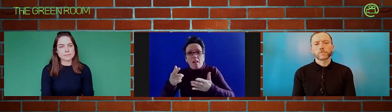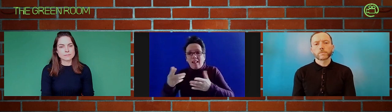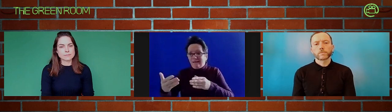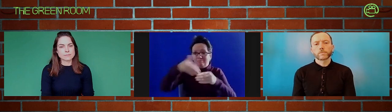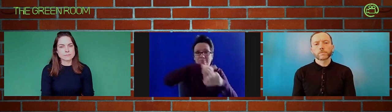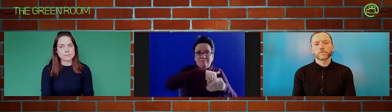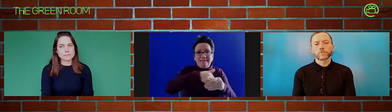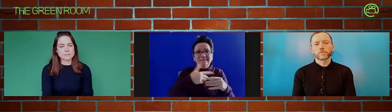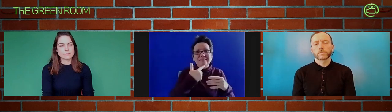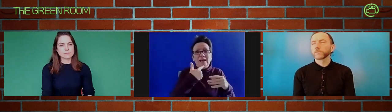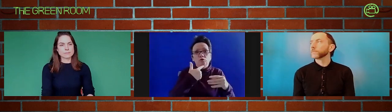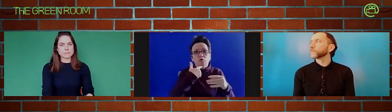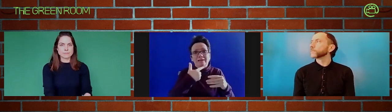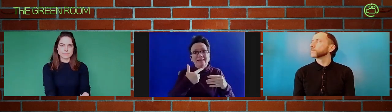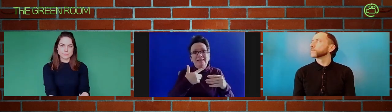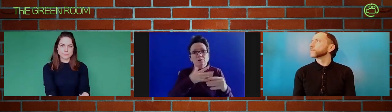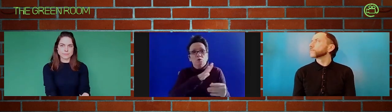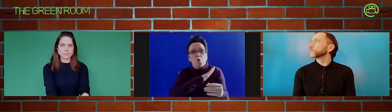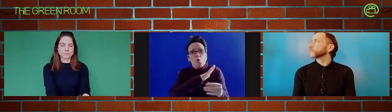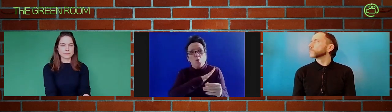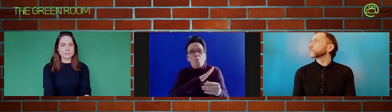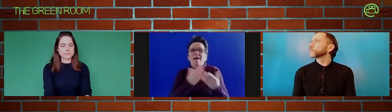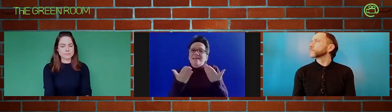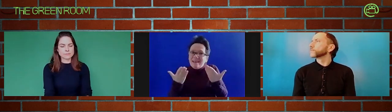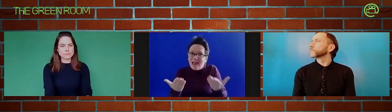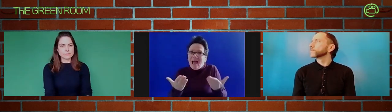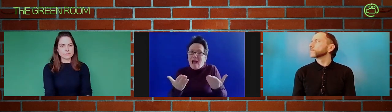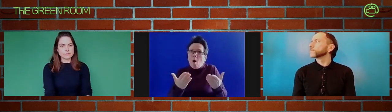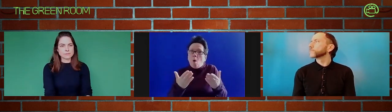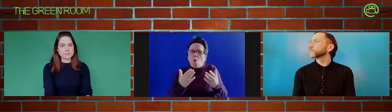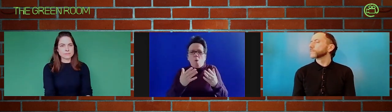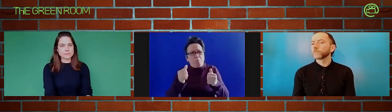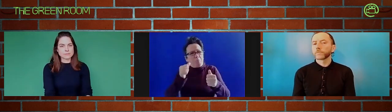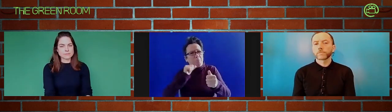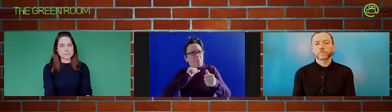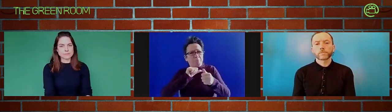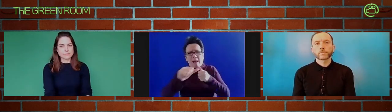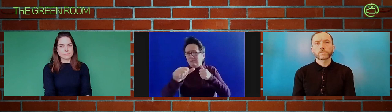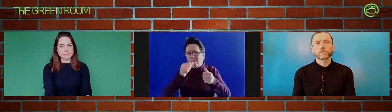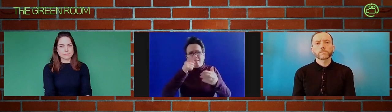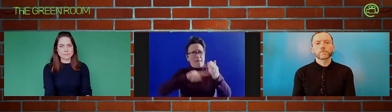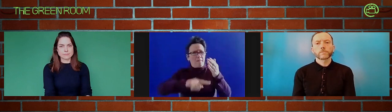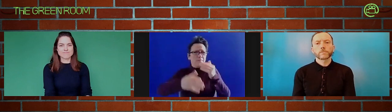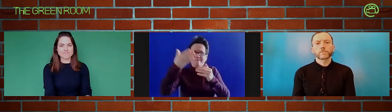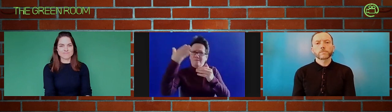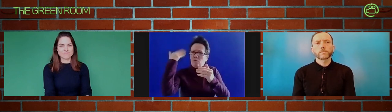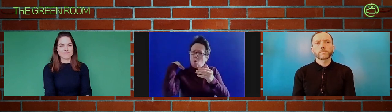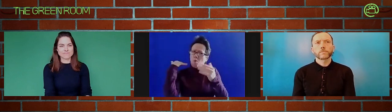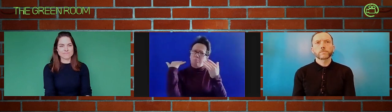And their SEN hubs now are ten times better than what any of us had you know five years ago. It's like